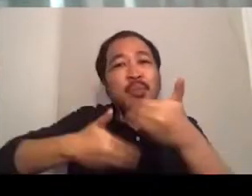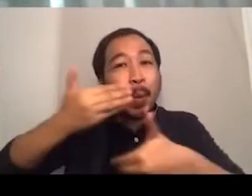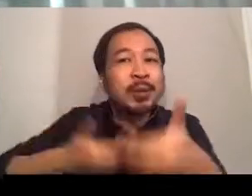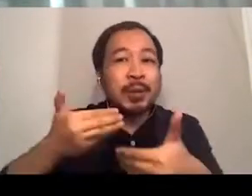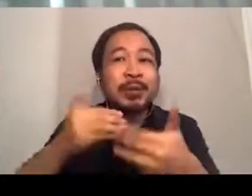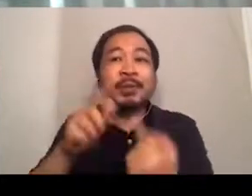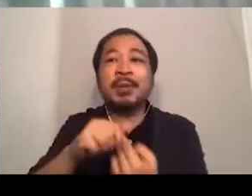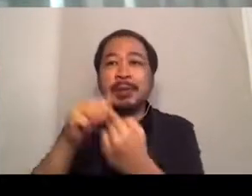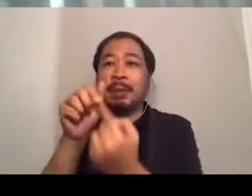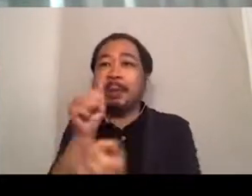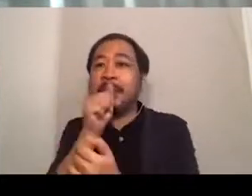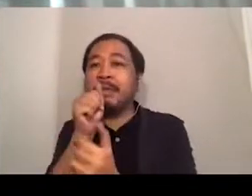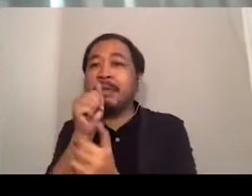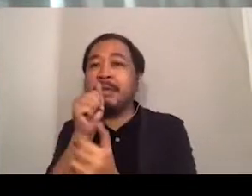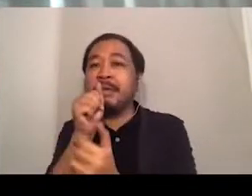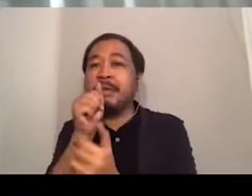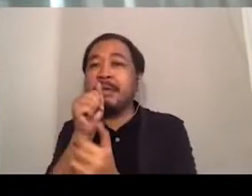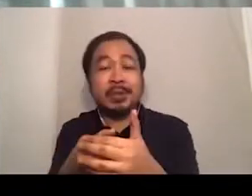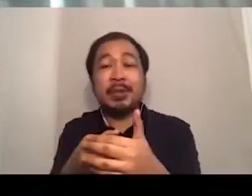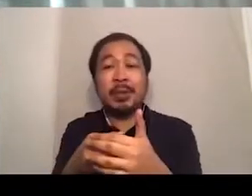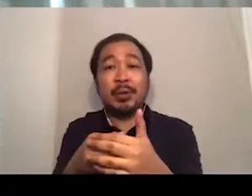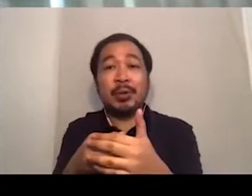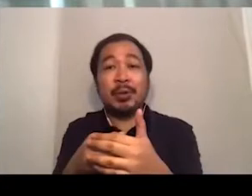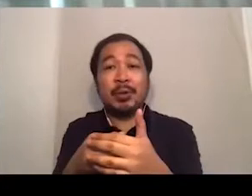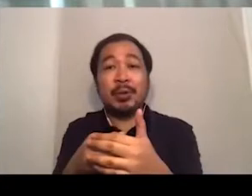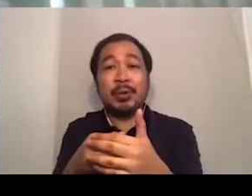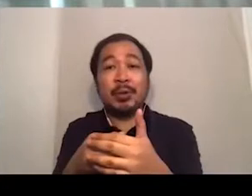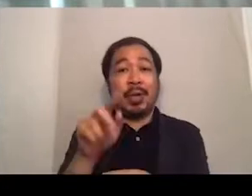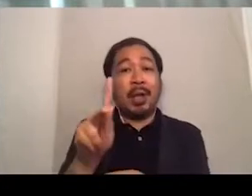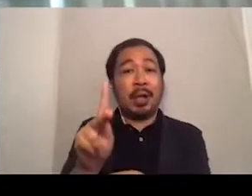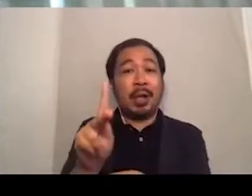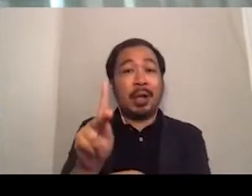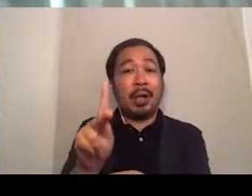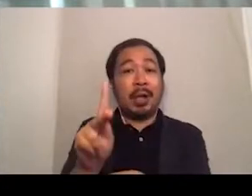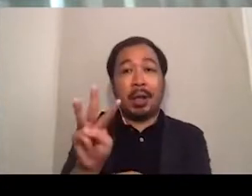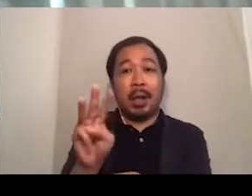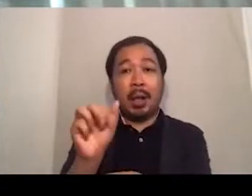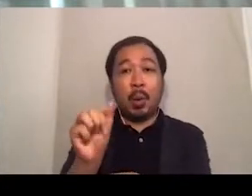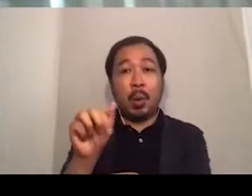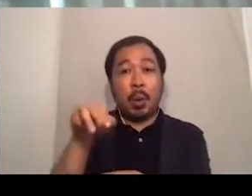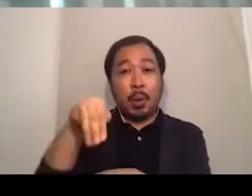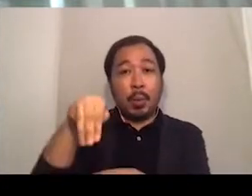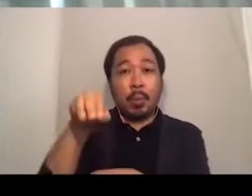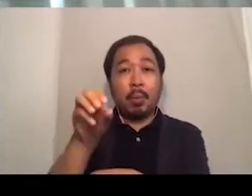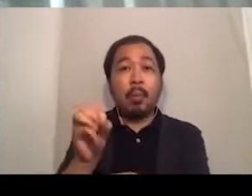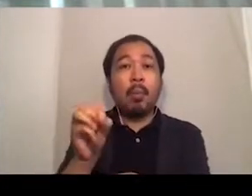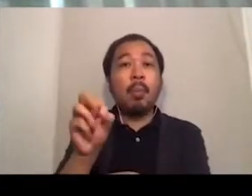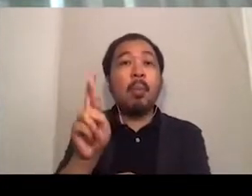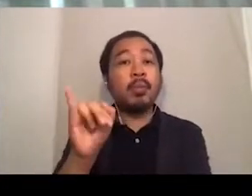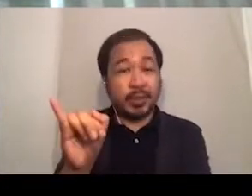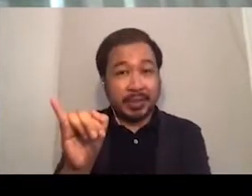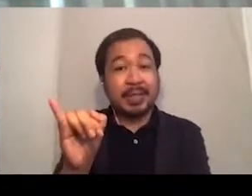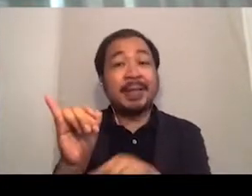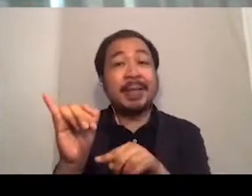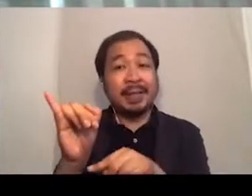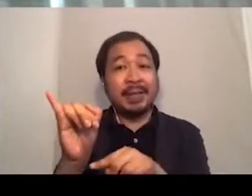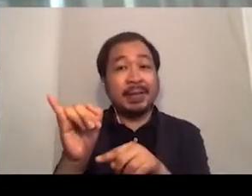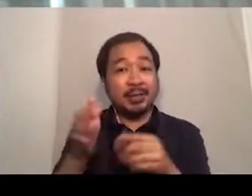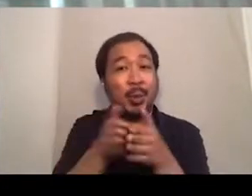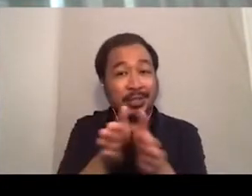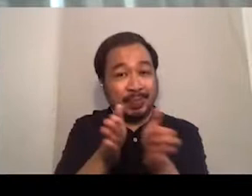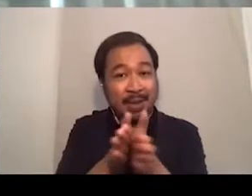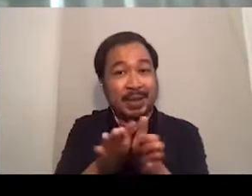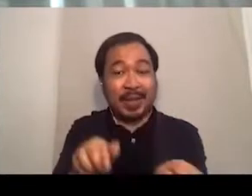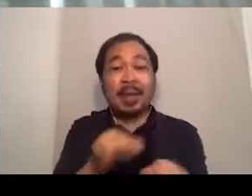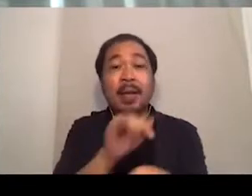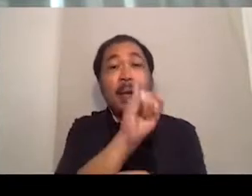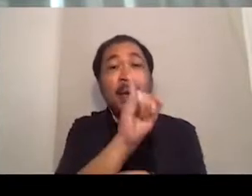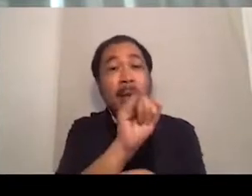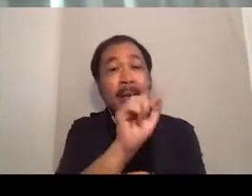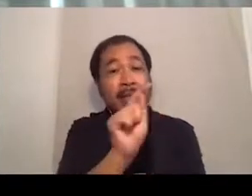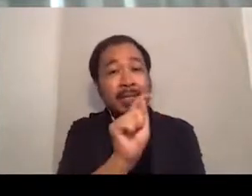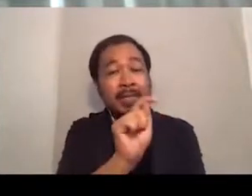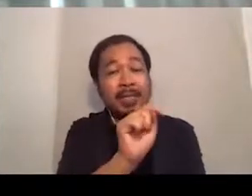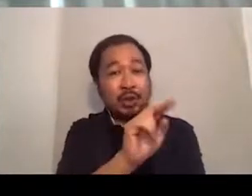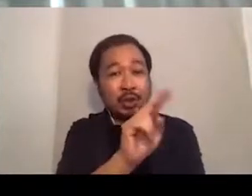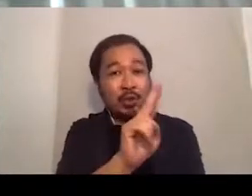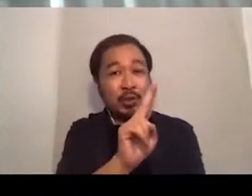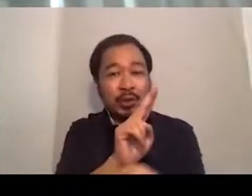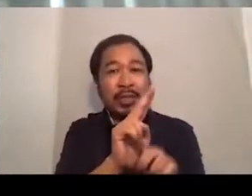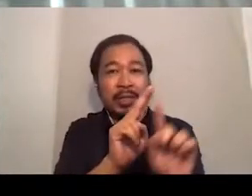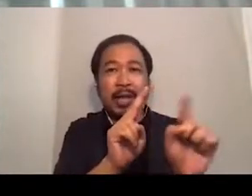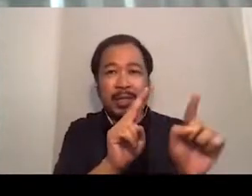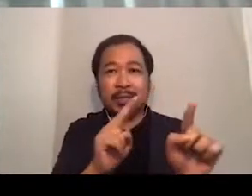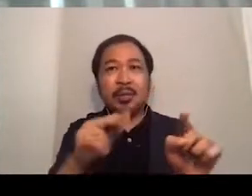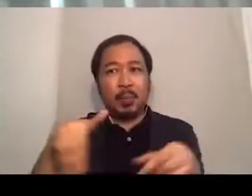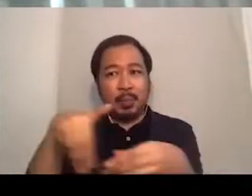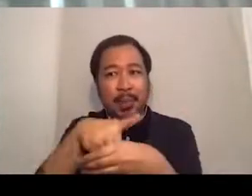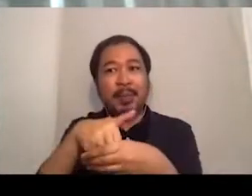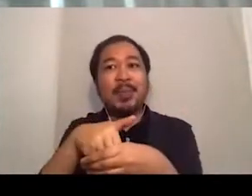And we have seen in many cases that implementing accessibility is often more possible through